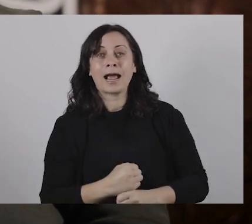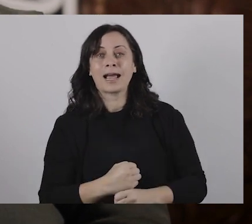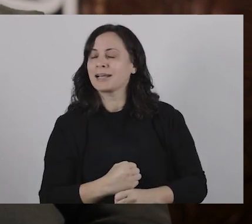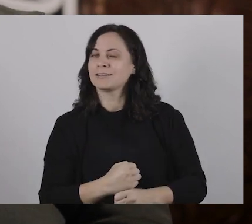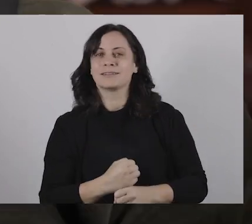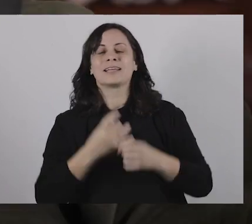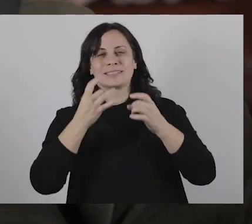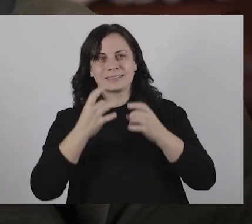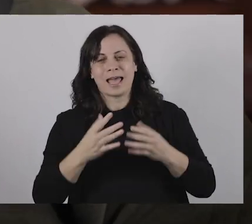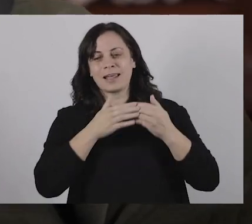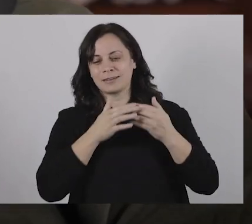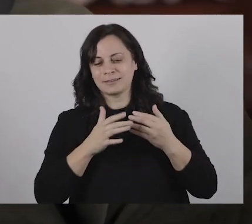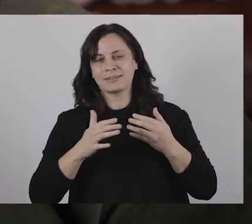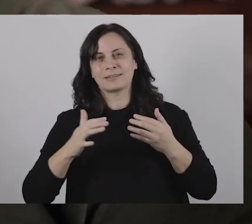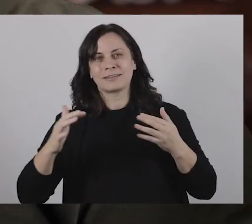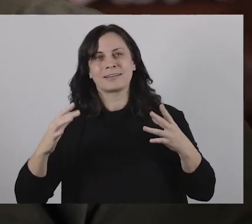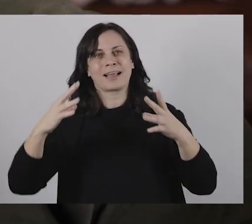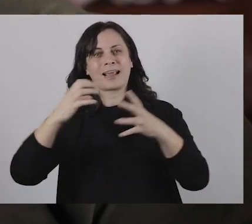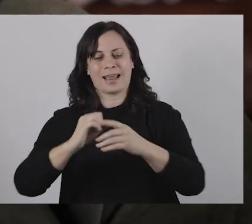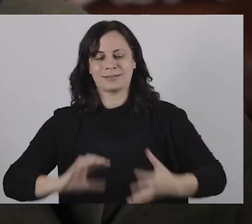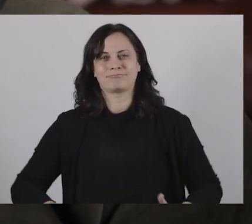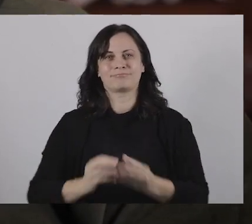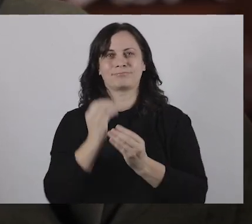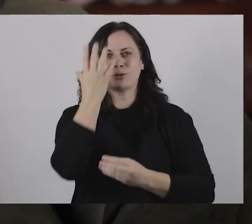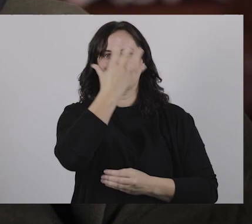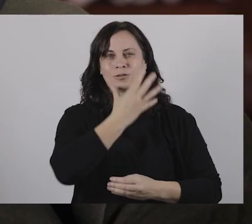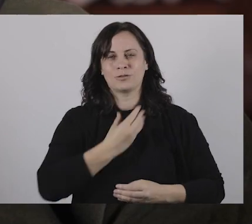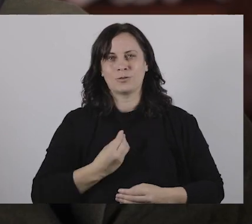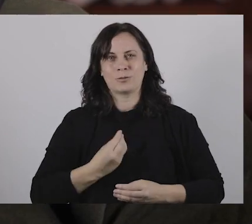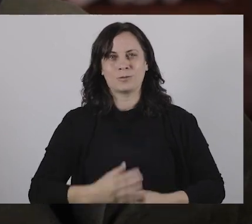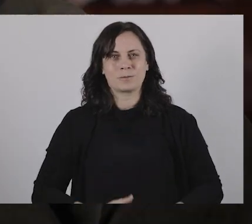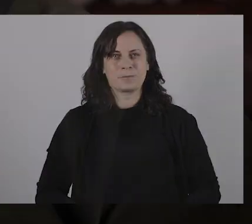(CHUCKLES SOFTLY) and the end to a beginnin' of something beautiful.